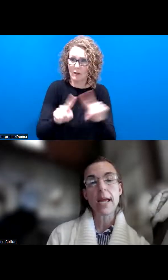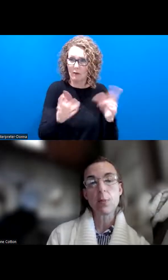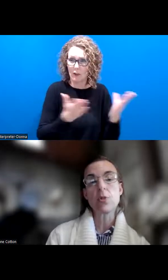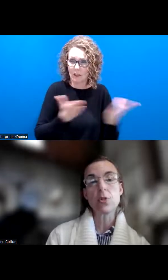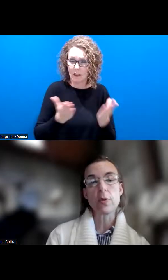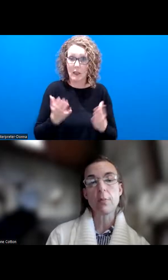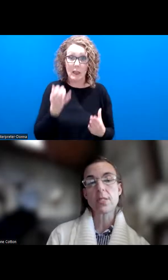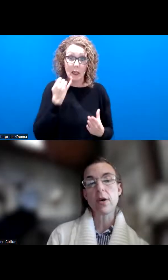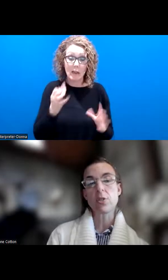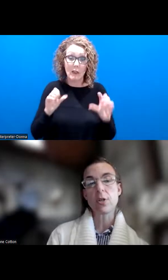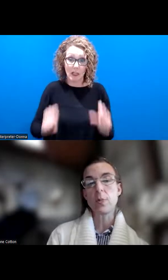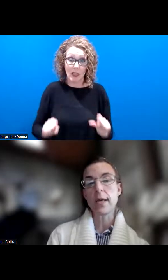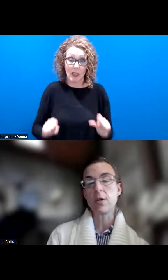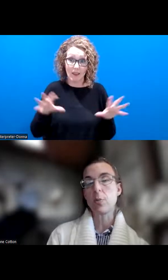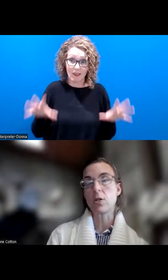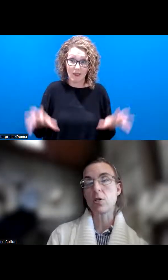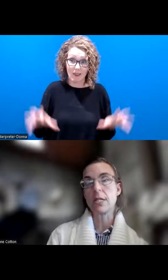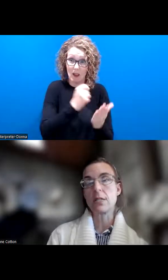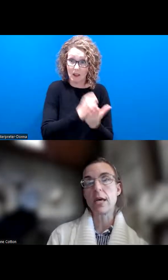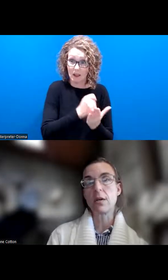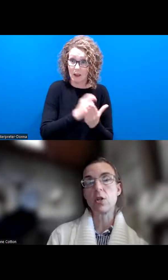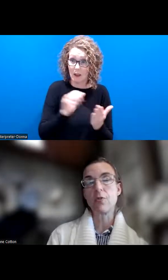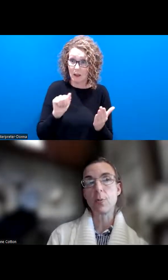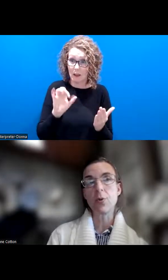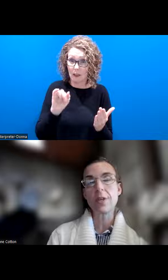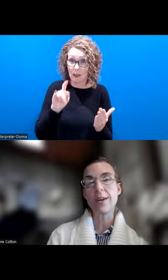people are becoming a larger part of our population as baby boomers